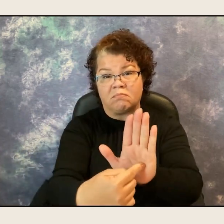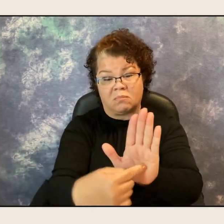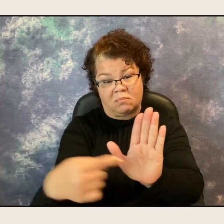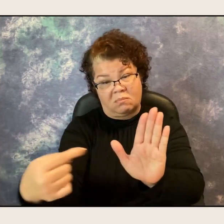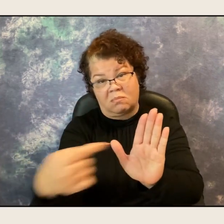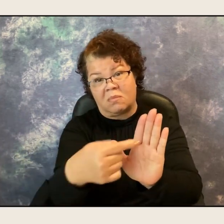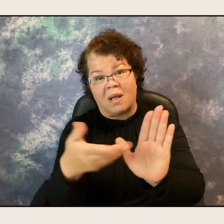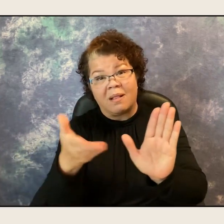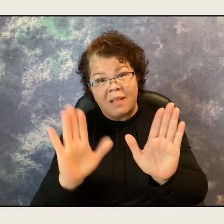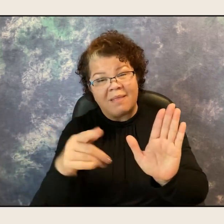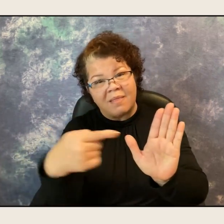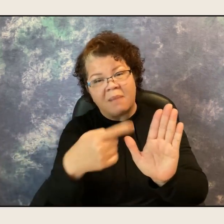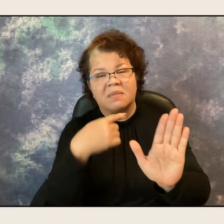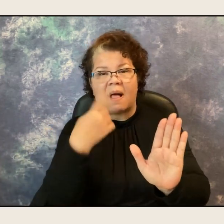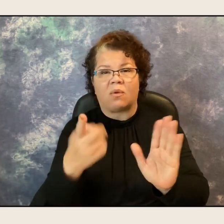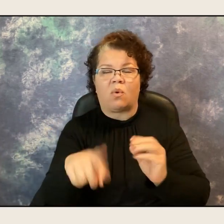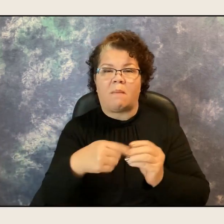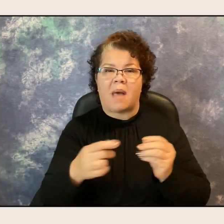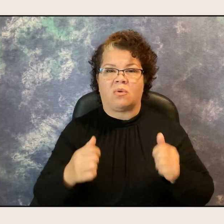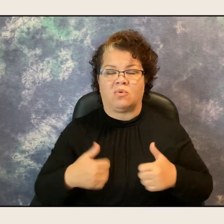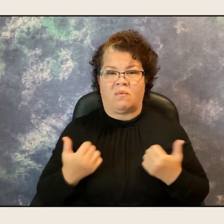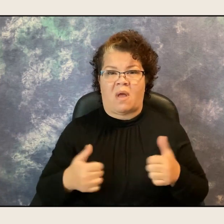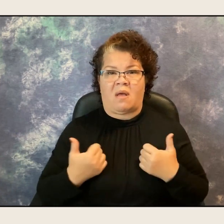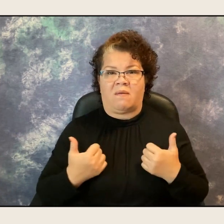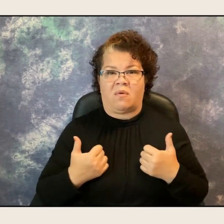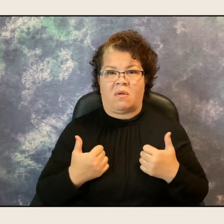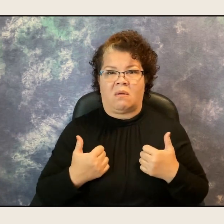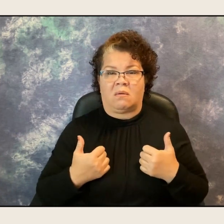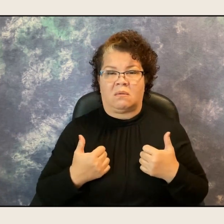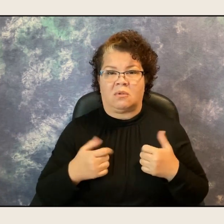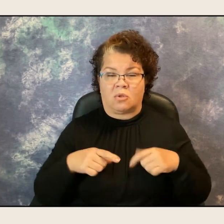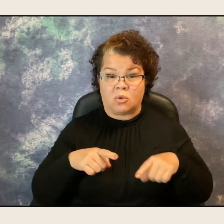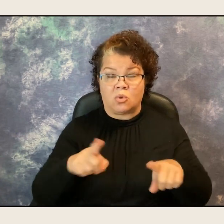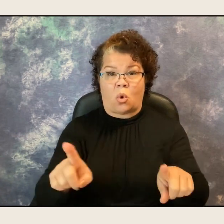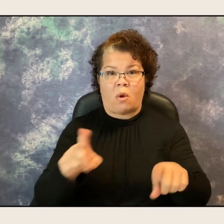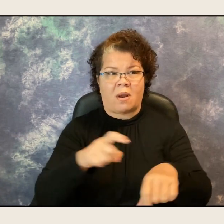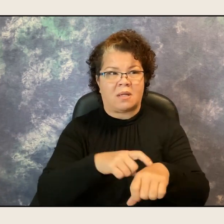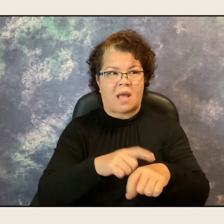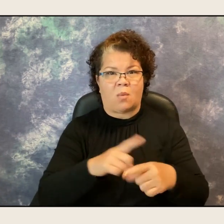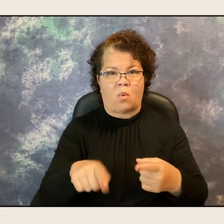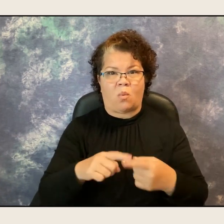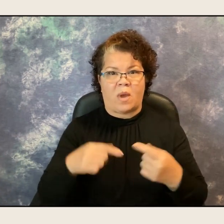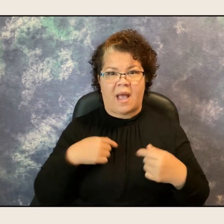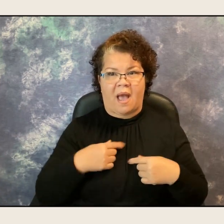in a time of intersecting crises that are existential is really crucial,